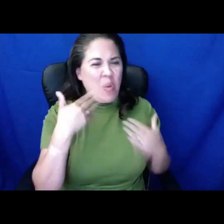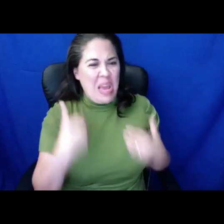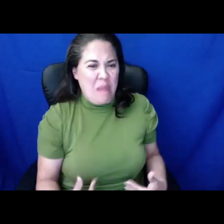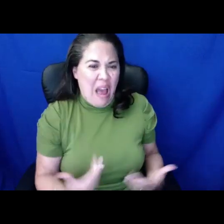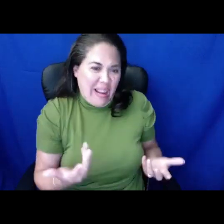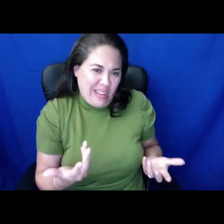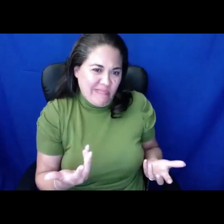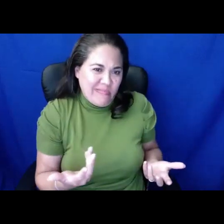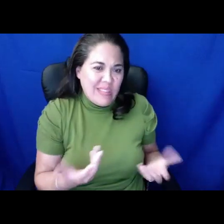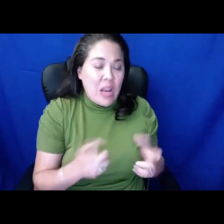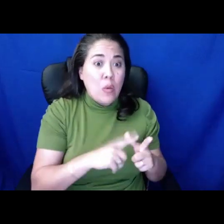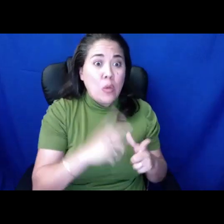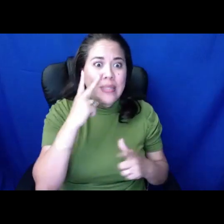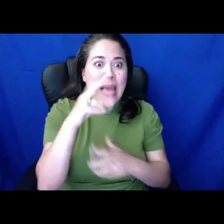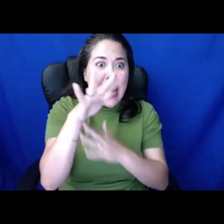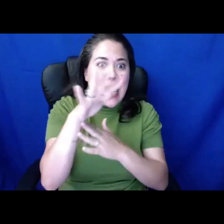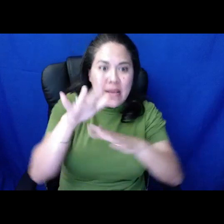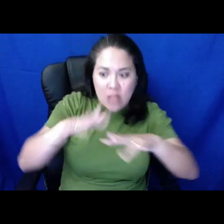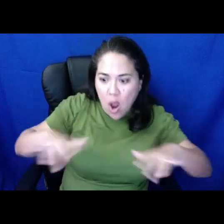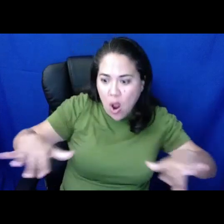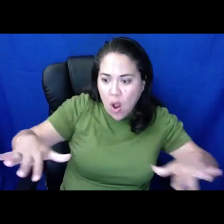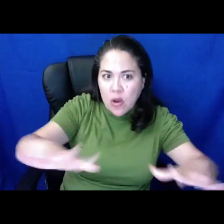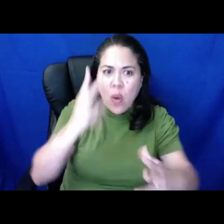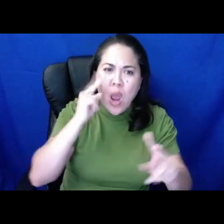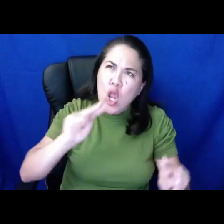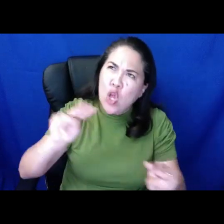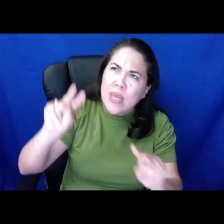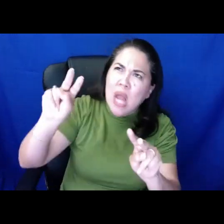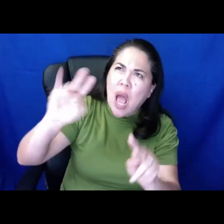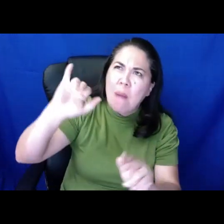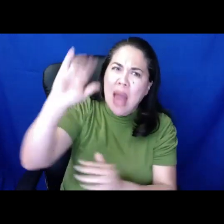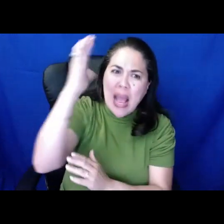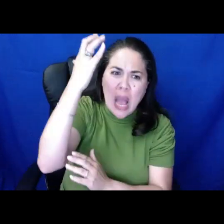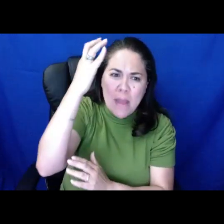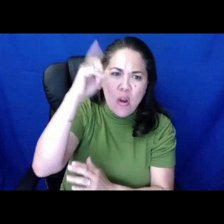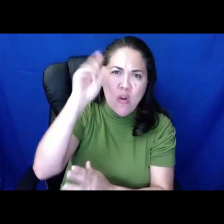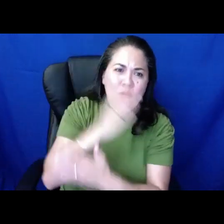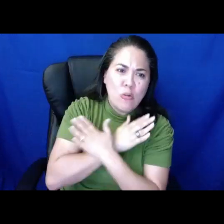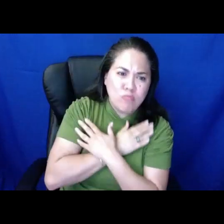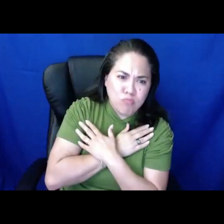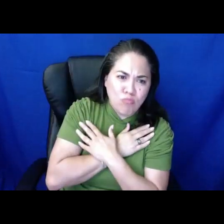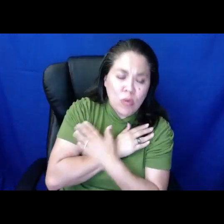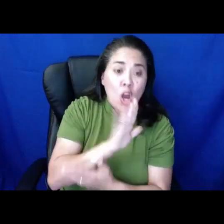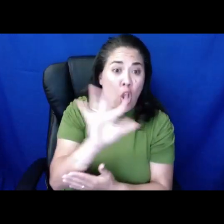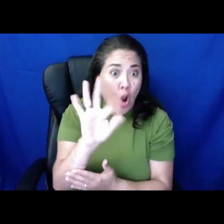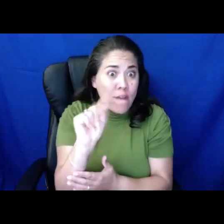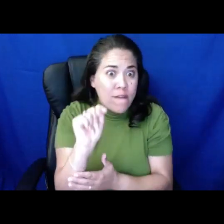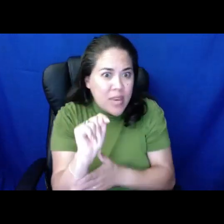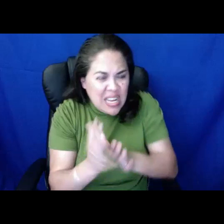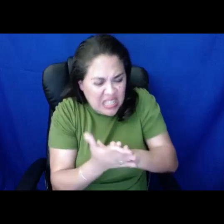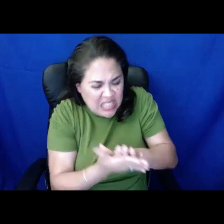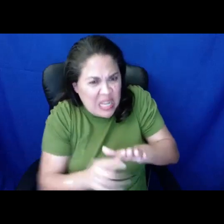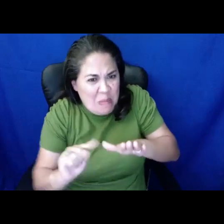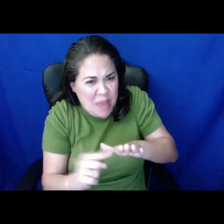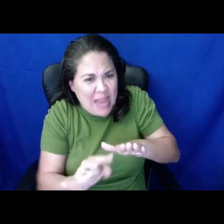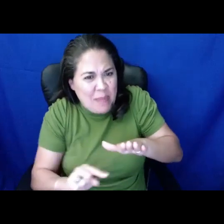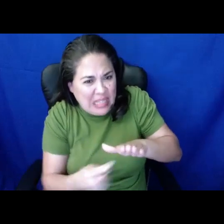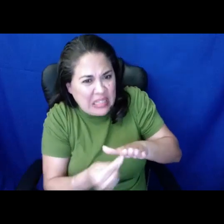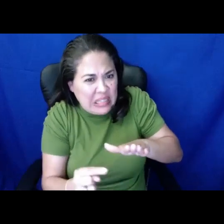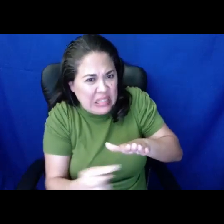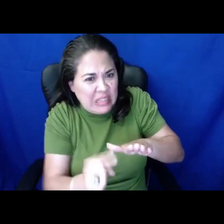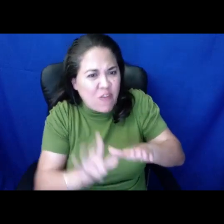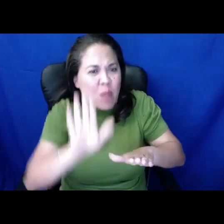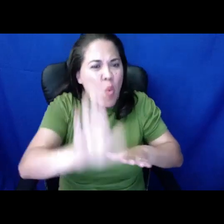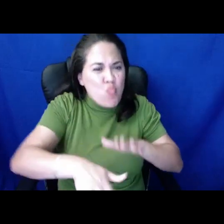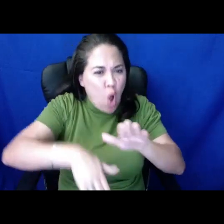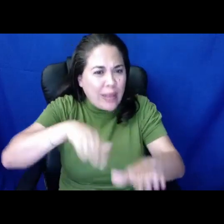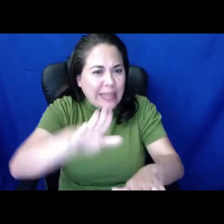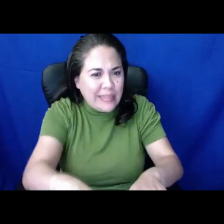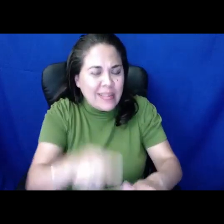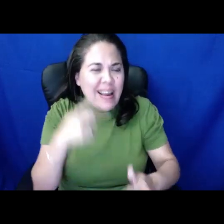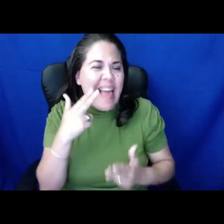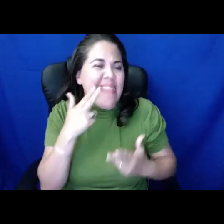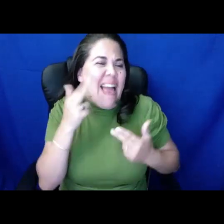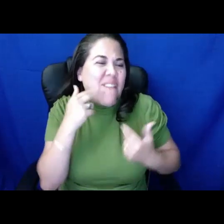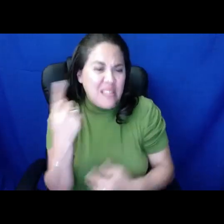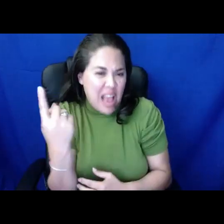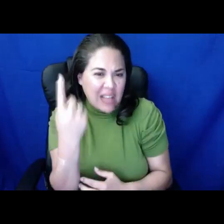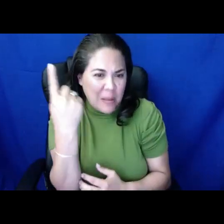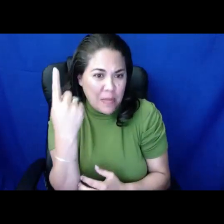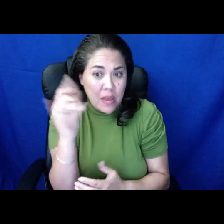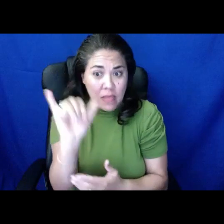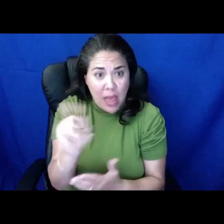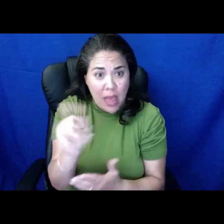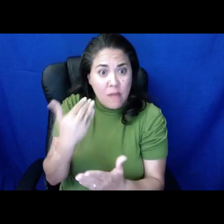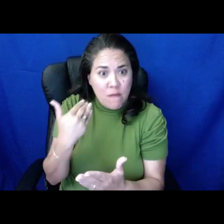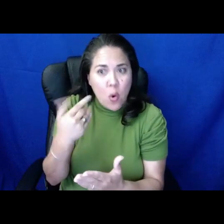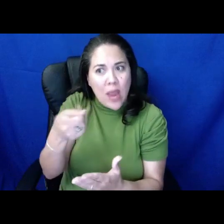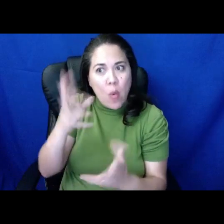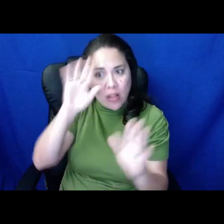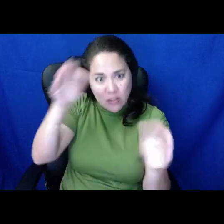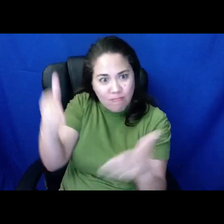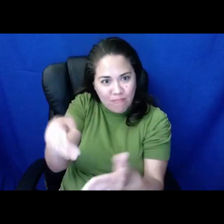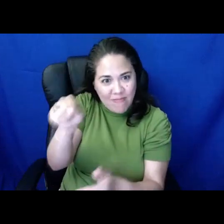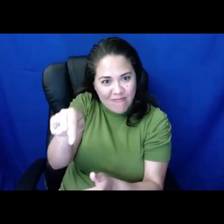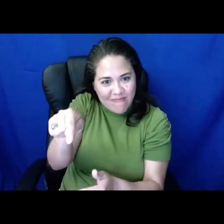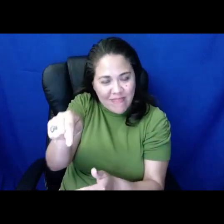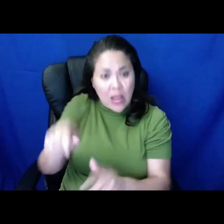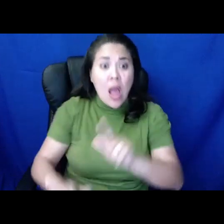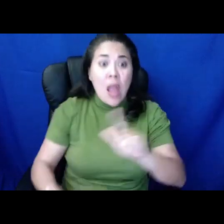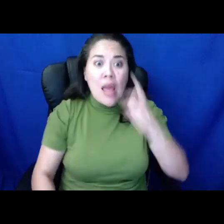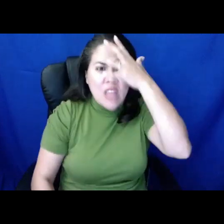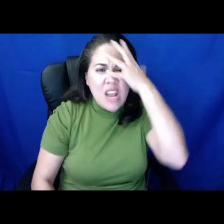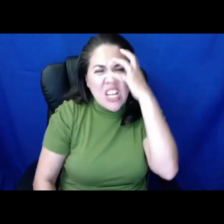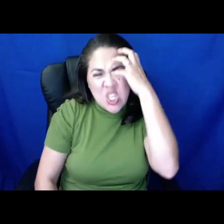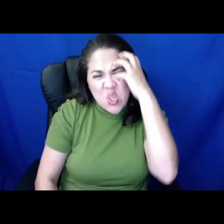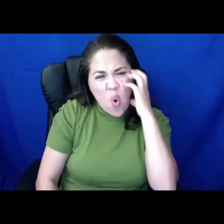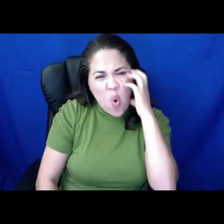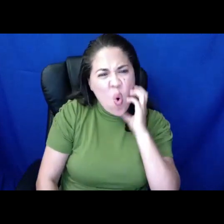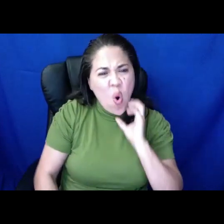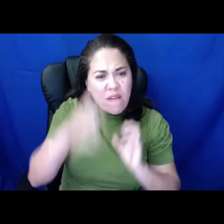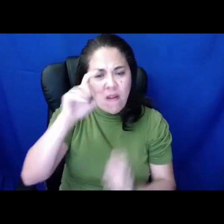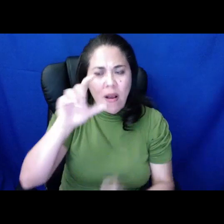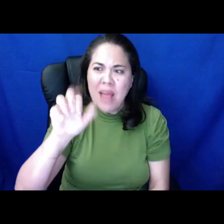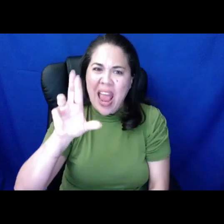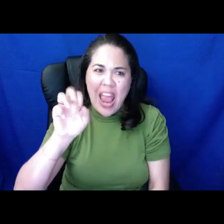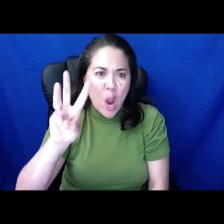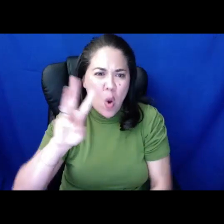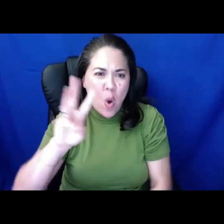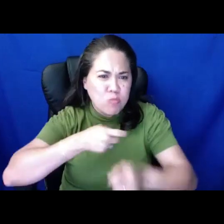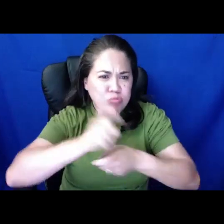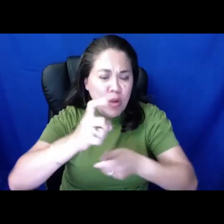Leslie McIntosh: There were fallen leaves on the ground, looking back up as though a mirror of refuse her feet broken into by sticks of forest understory laughing at an object that wants dearly to be a subject left side of her face torn useless by an arrow and still the pursuit drags on.